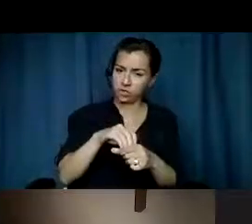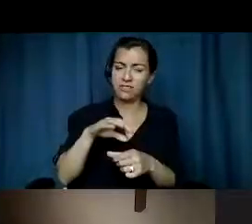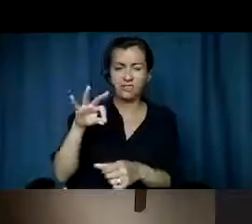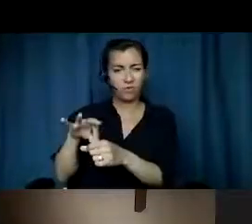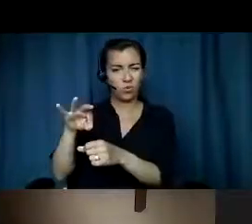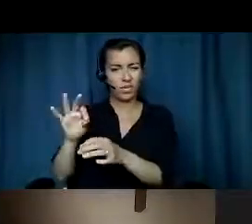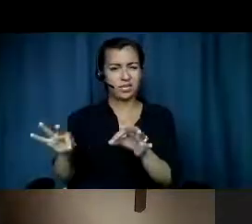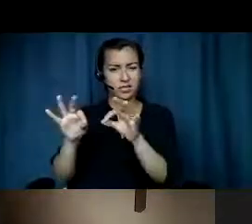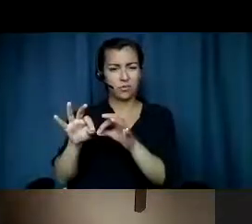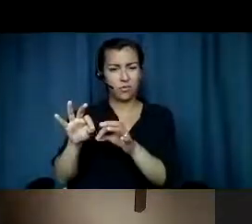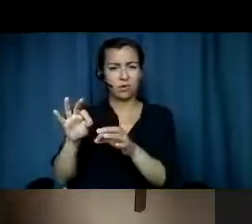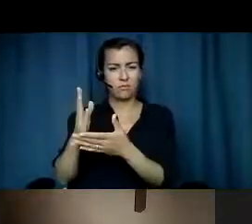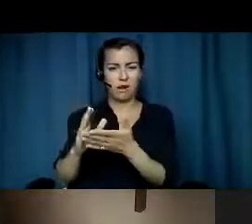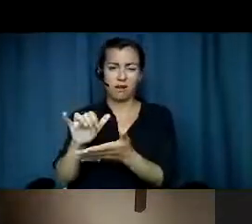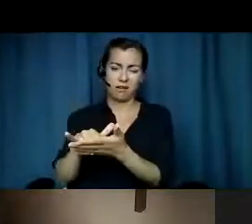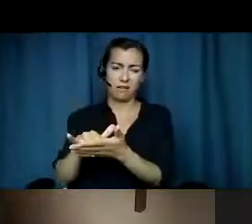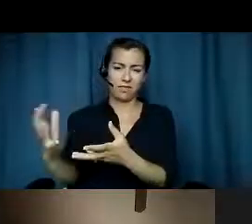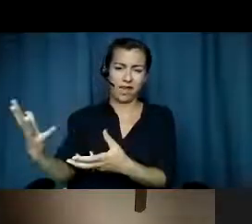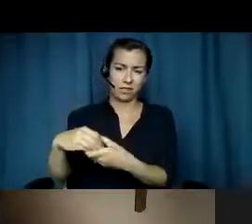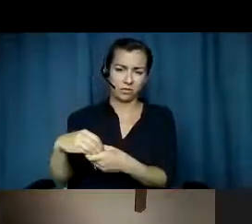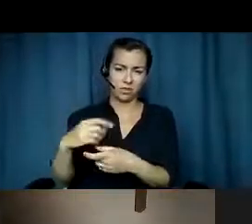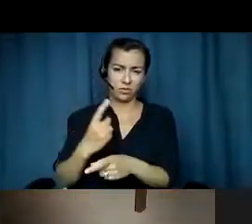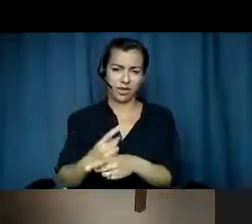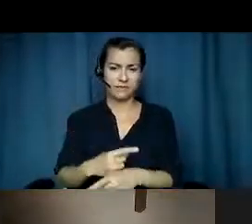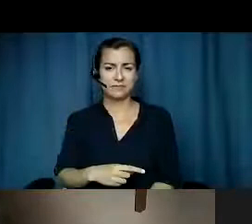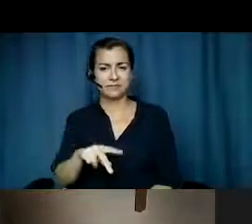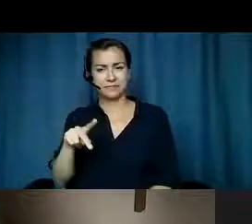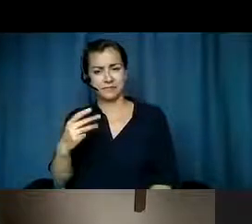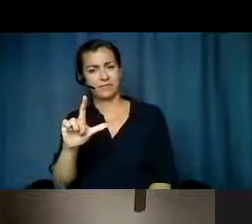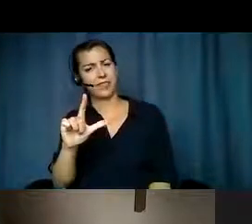May 2018 tips, just a few of them, and I thought I'd highlight them here.